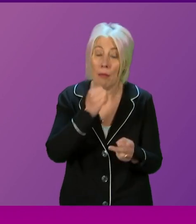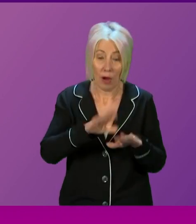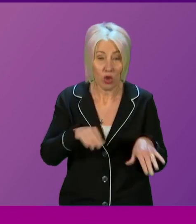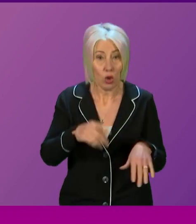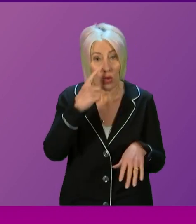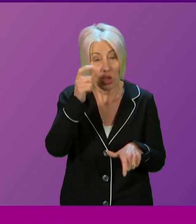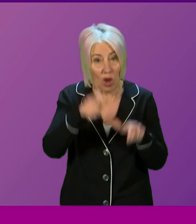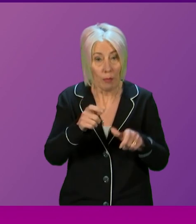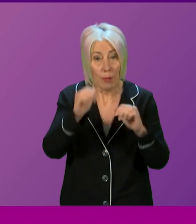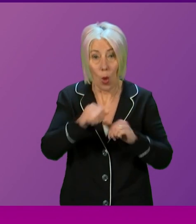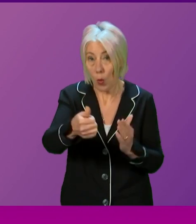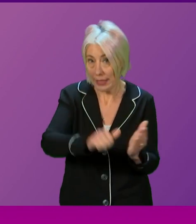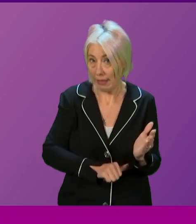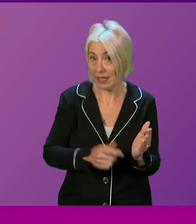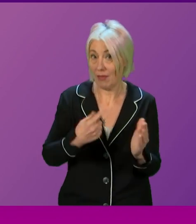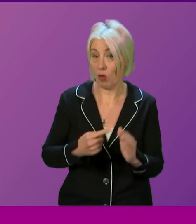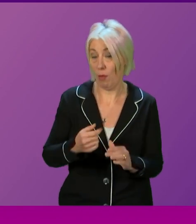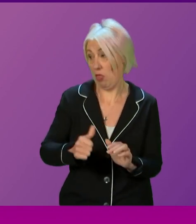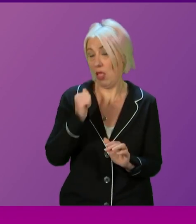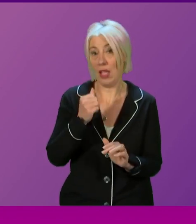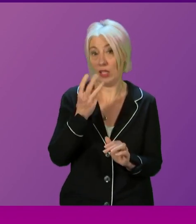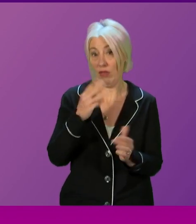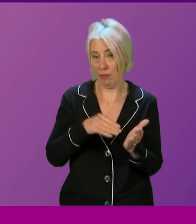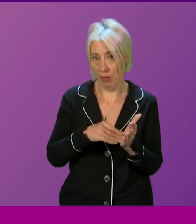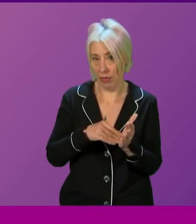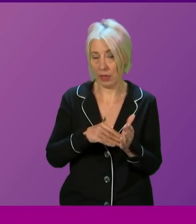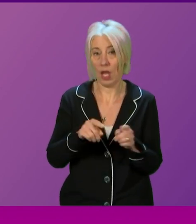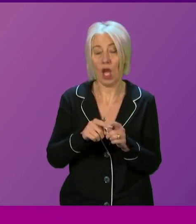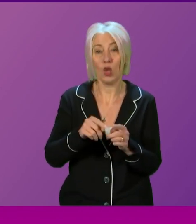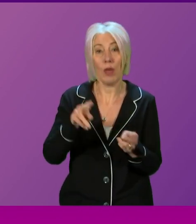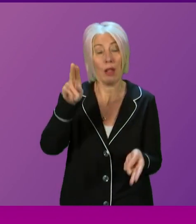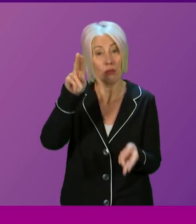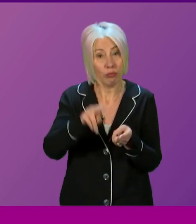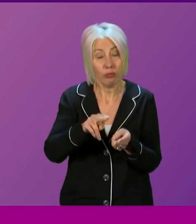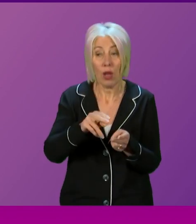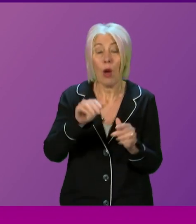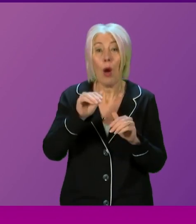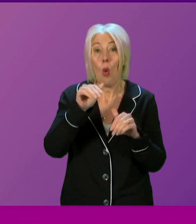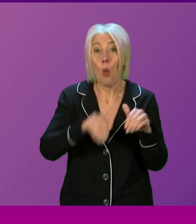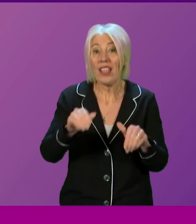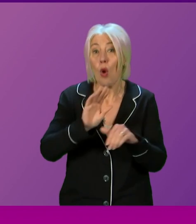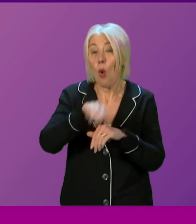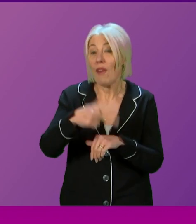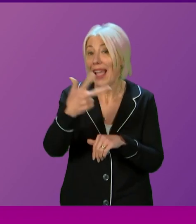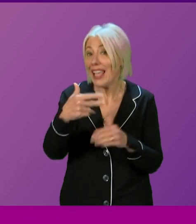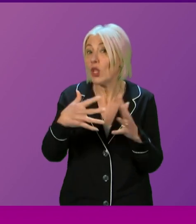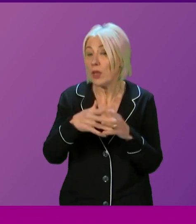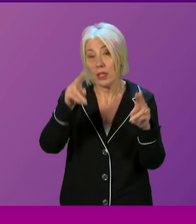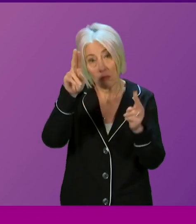are on the waiting list compared to the past quarter. There is a decrease in the numbers of children and young people who are waiting more than 18 weeks and more than 52 weeks.